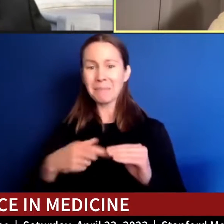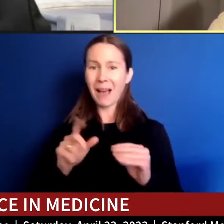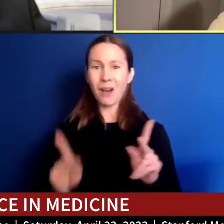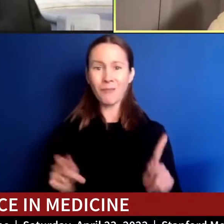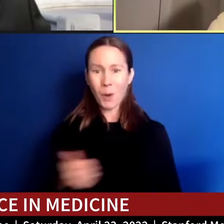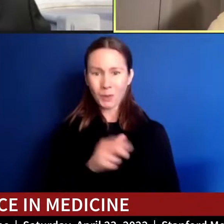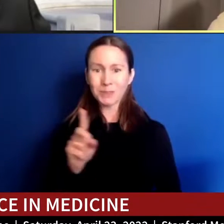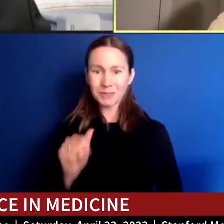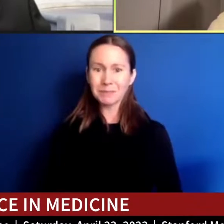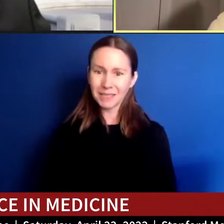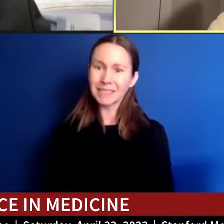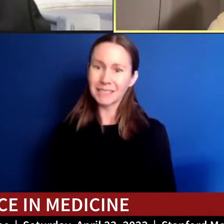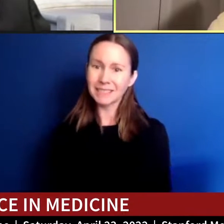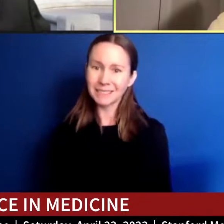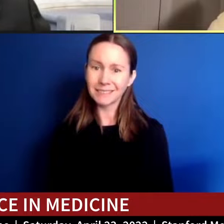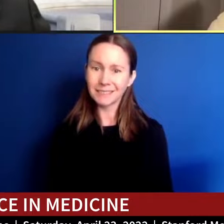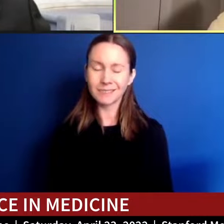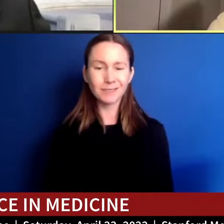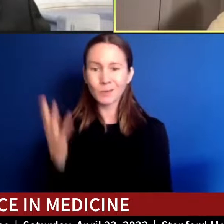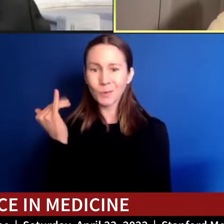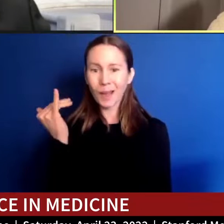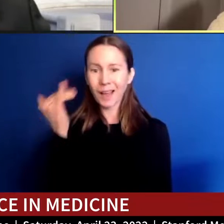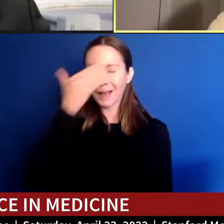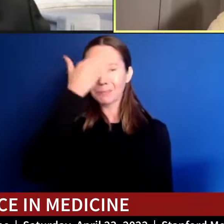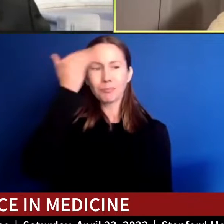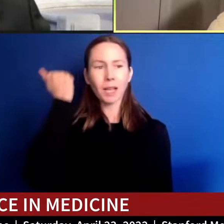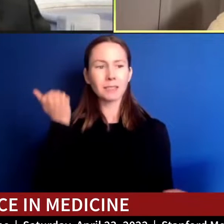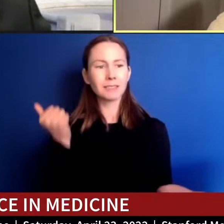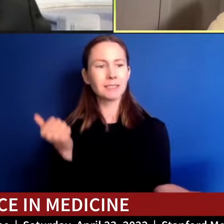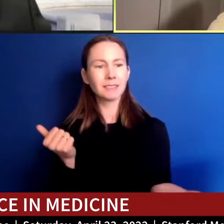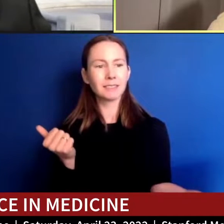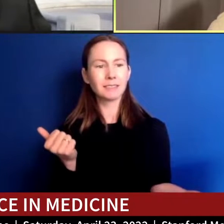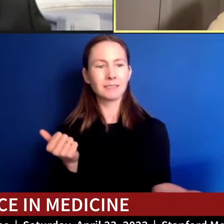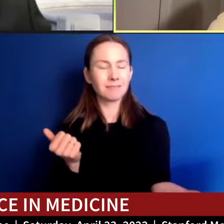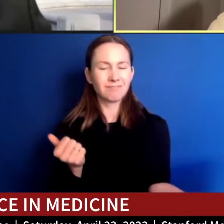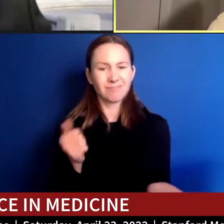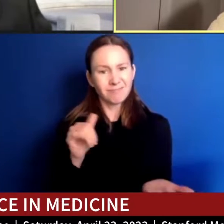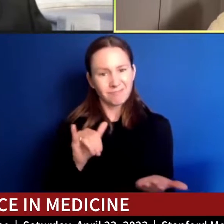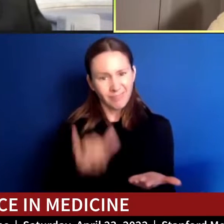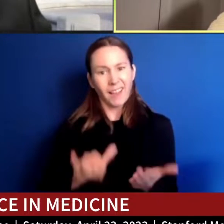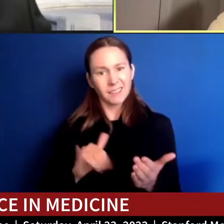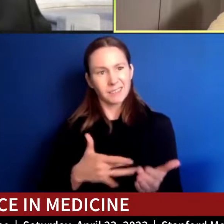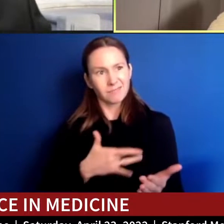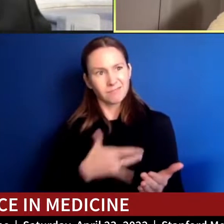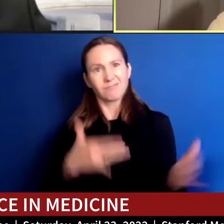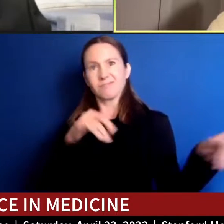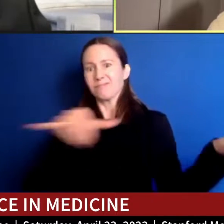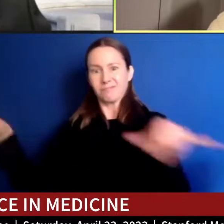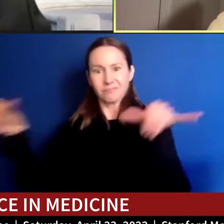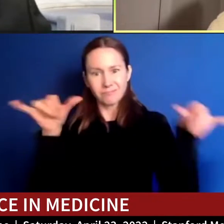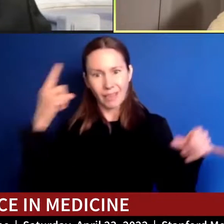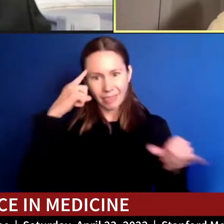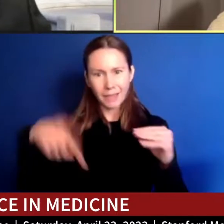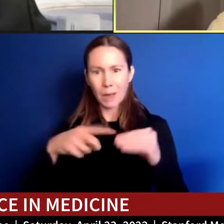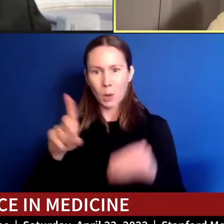again, this is about how we think about disability, as something that is